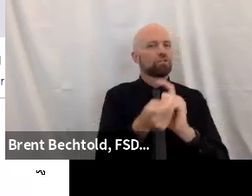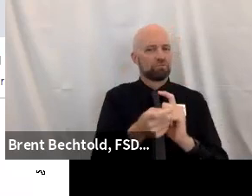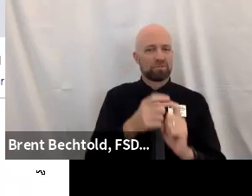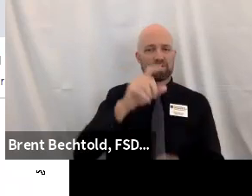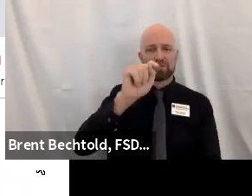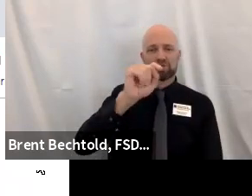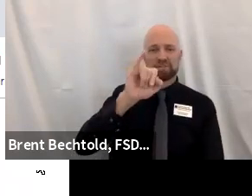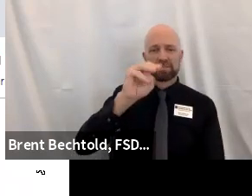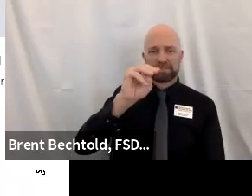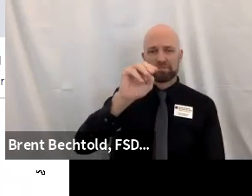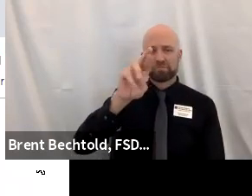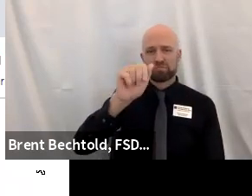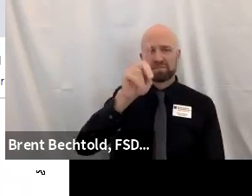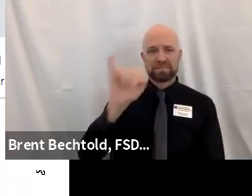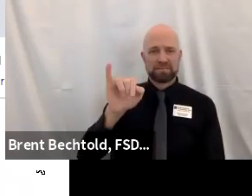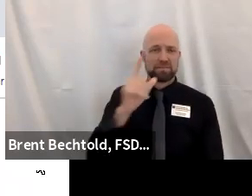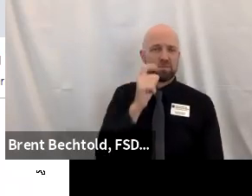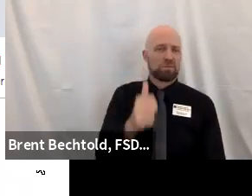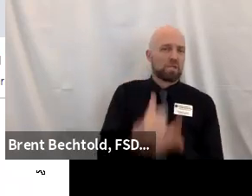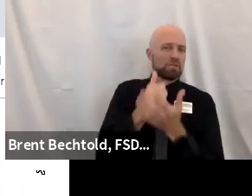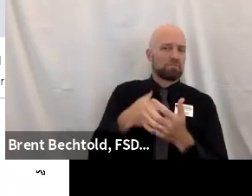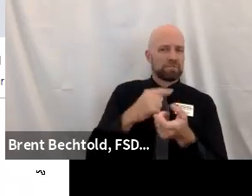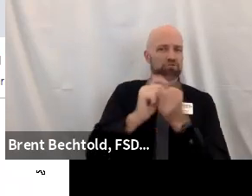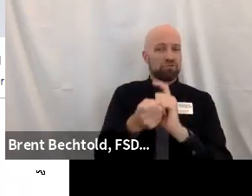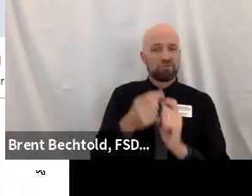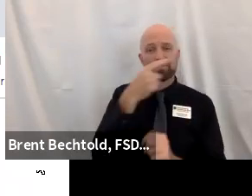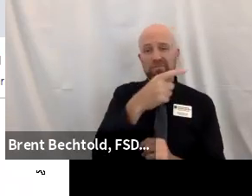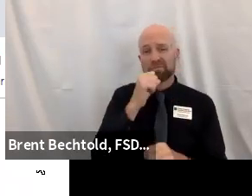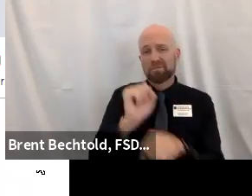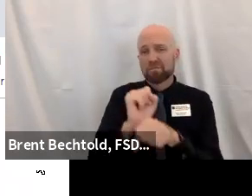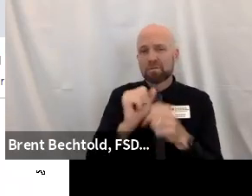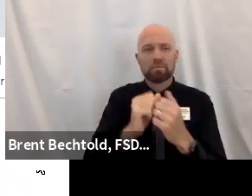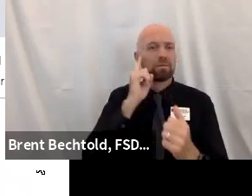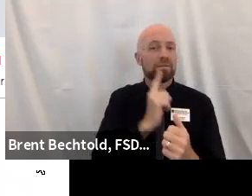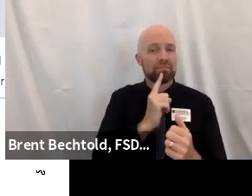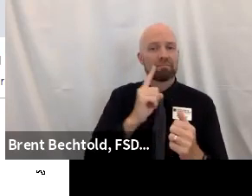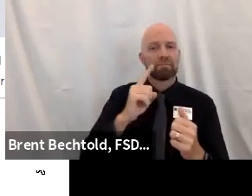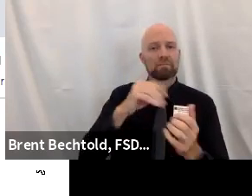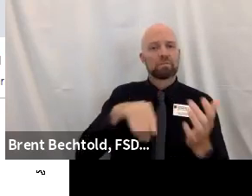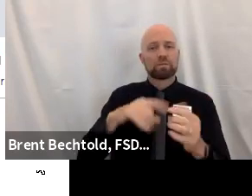I realize that we have to change. It was Tim, who helped me realize we have to change how